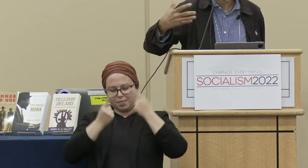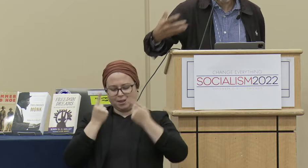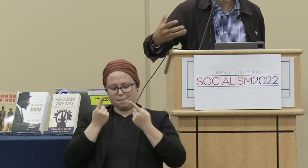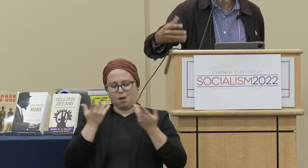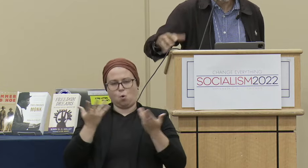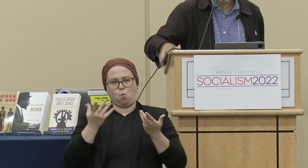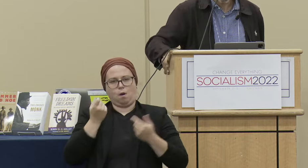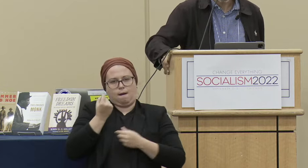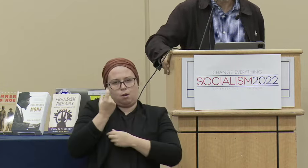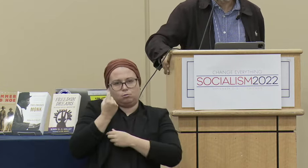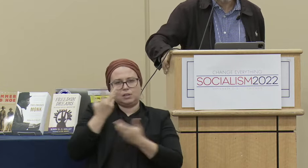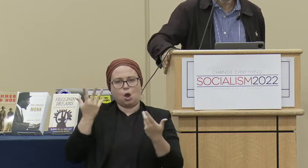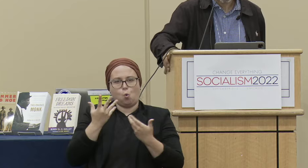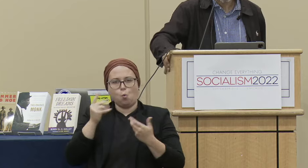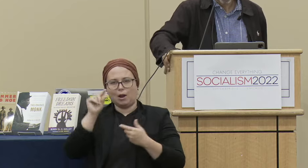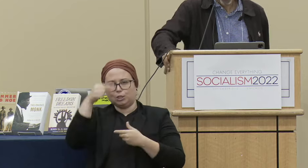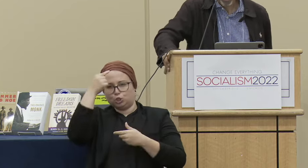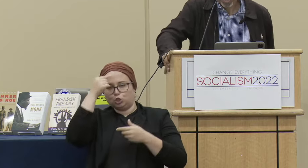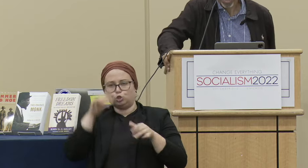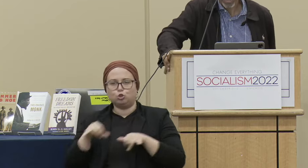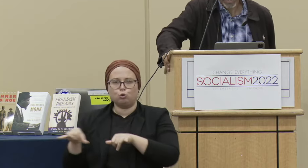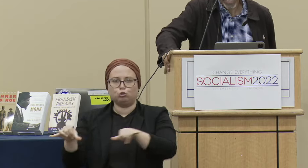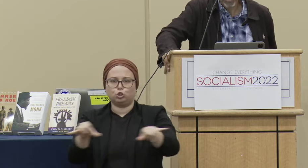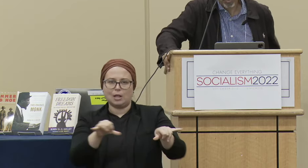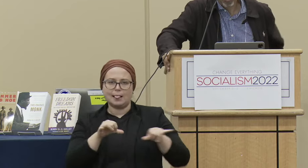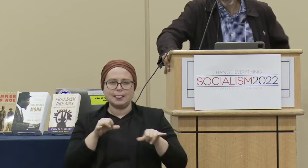about what that means in terms of revising of our